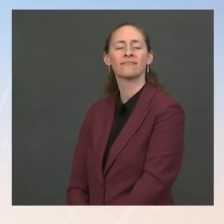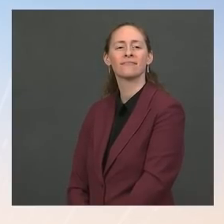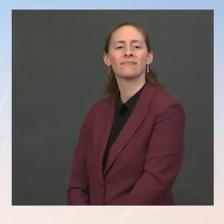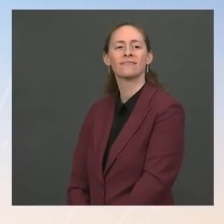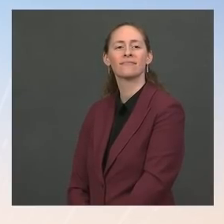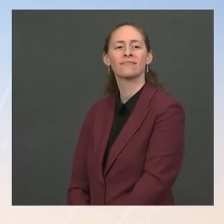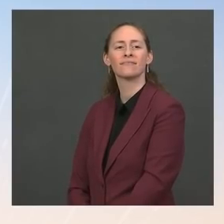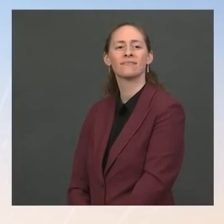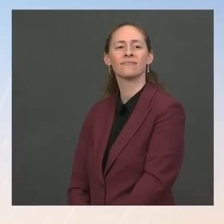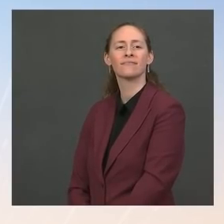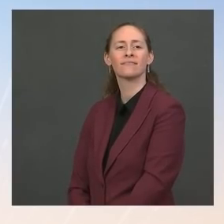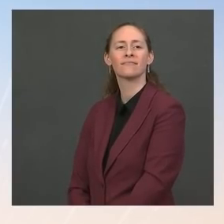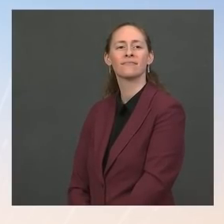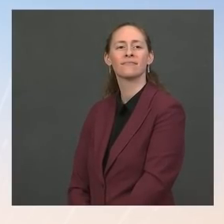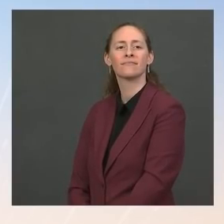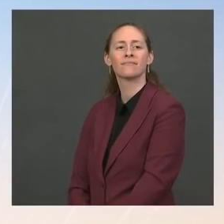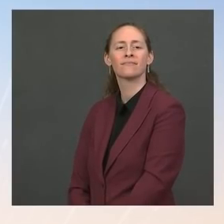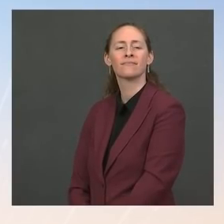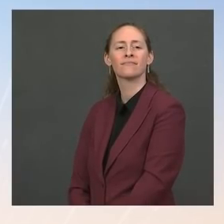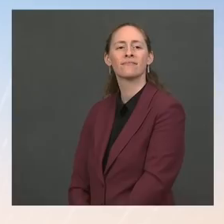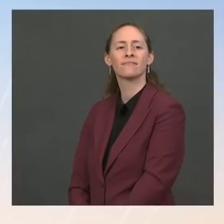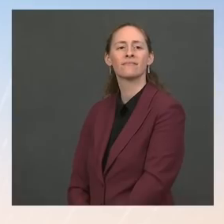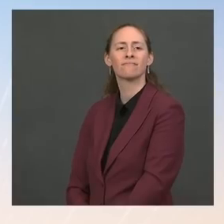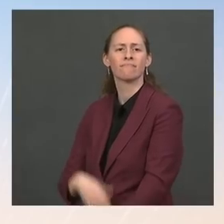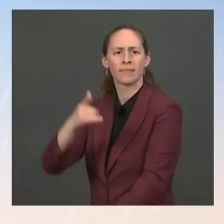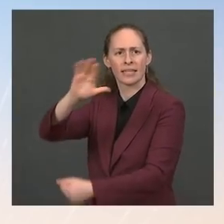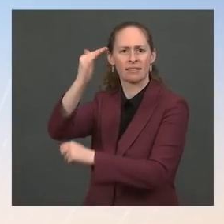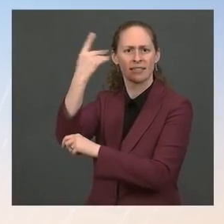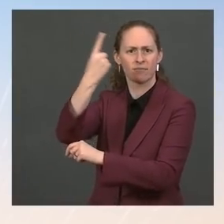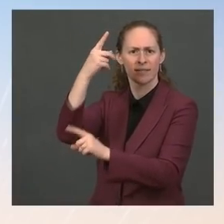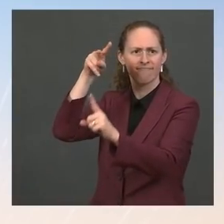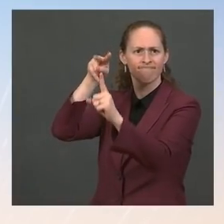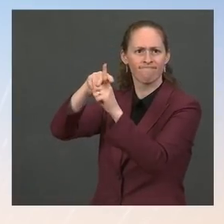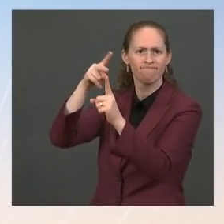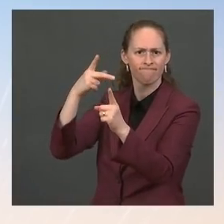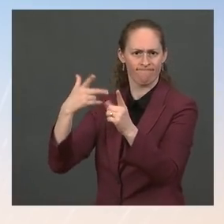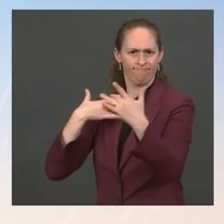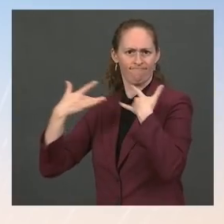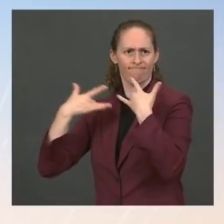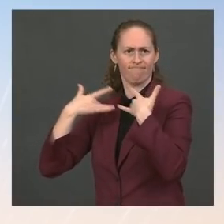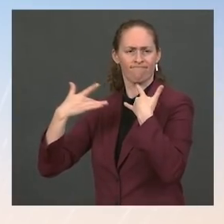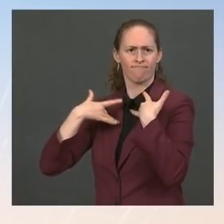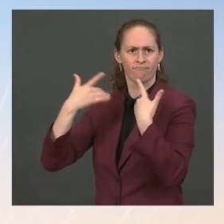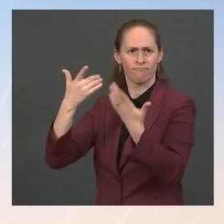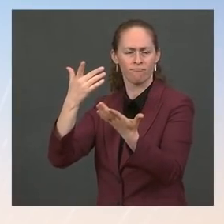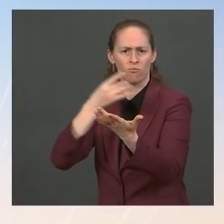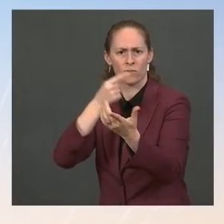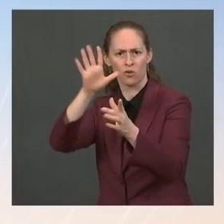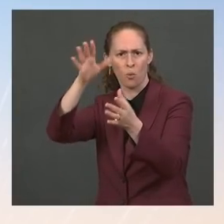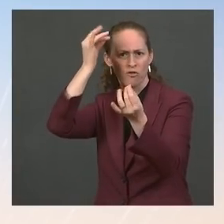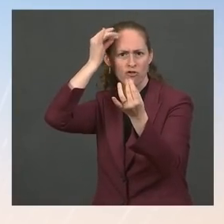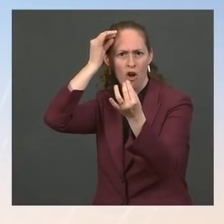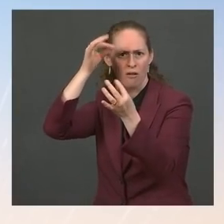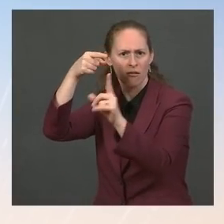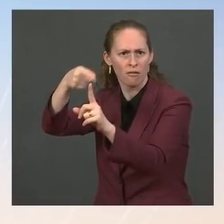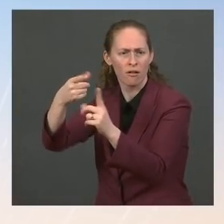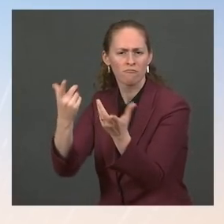on the part of the White House to try to get him free? Ms. Psaki: I will say that, obviously, we are always concerned about the detention of individuals